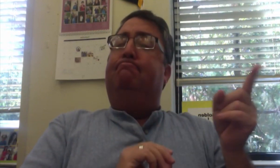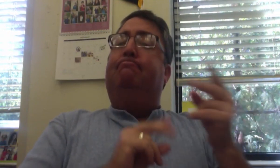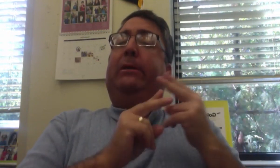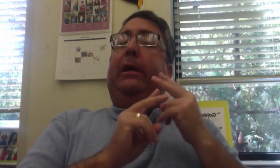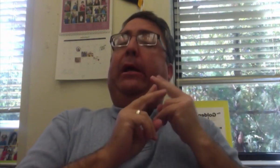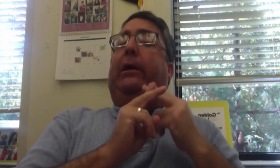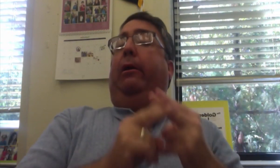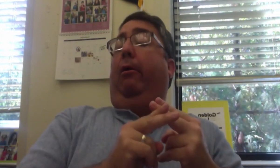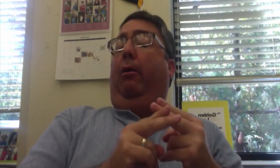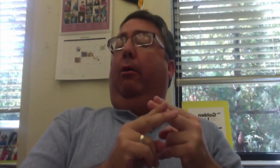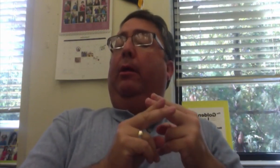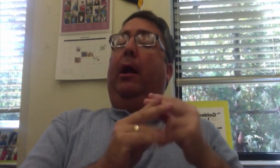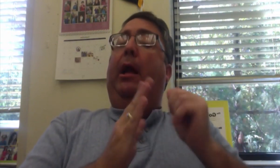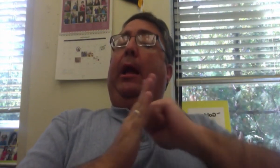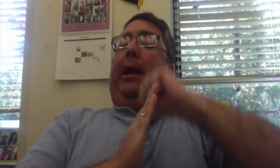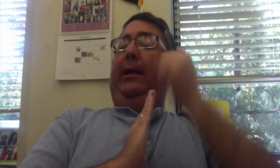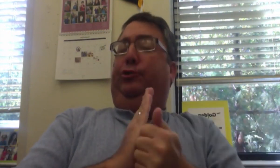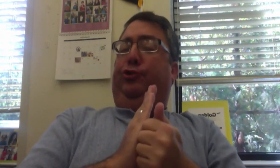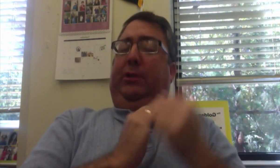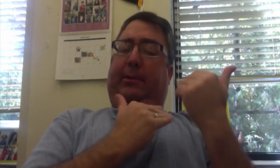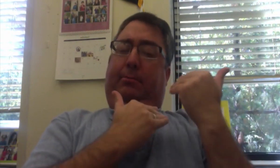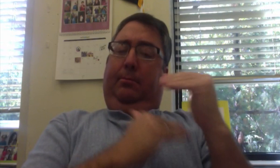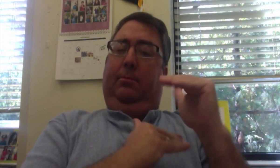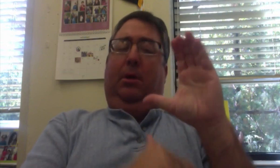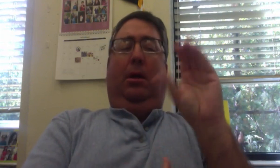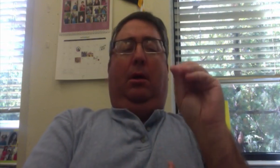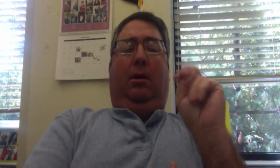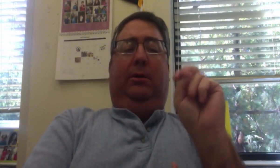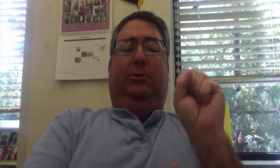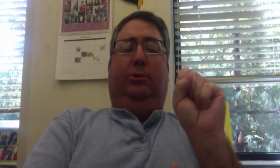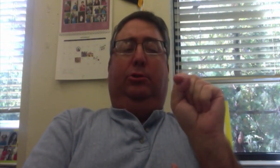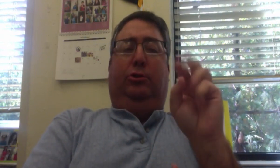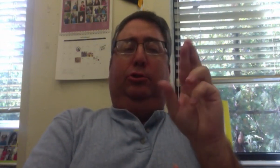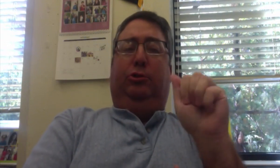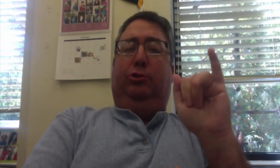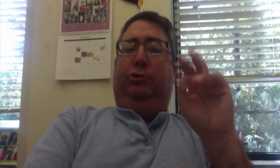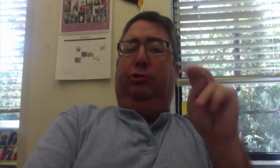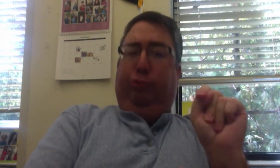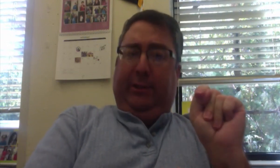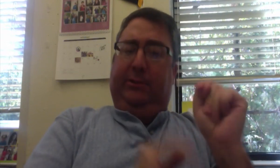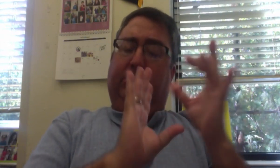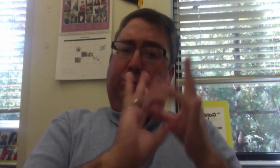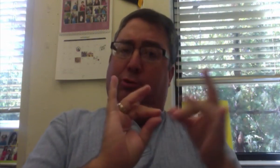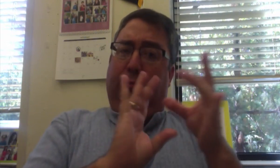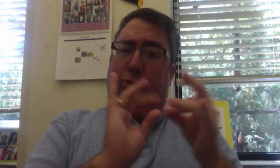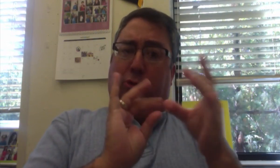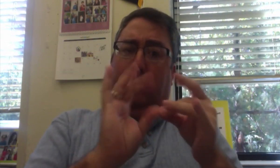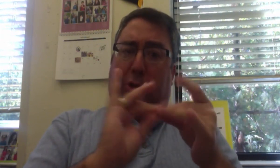which he calls, "Handshape Constraint Stories".